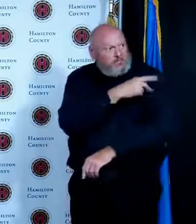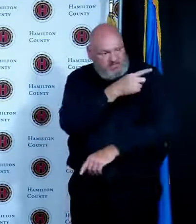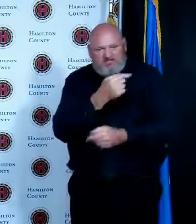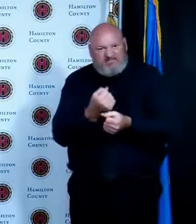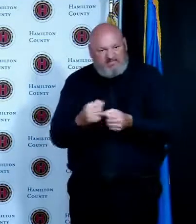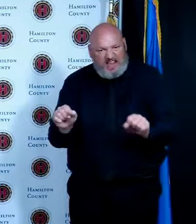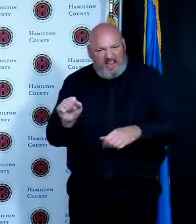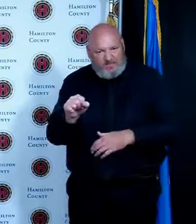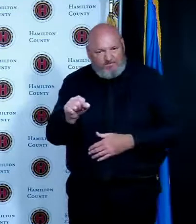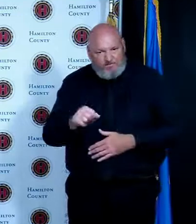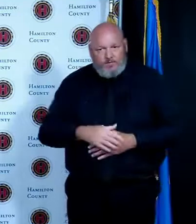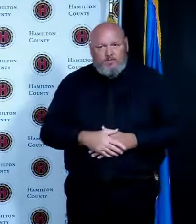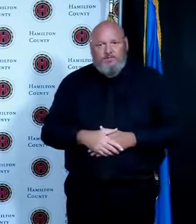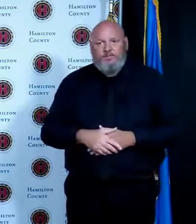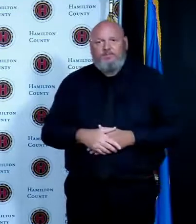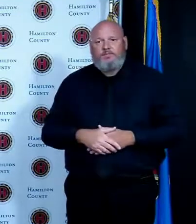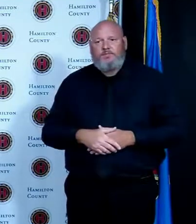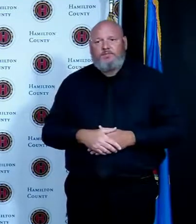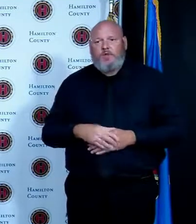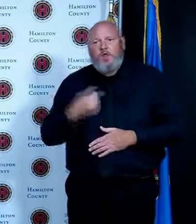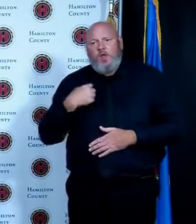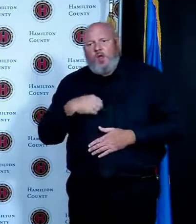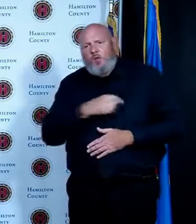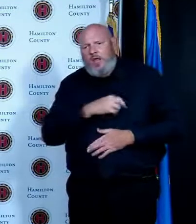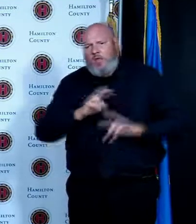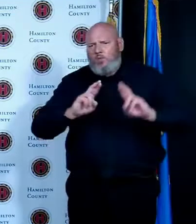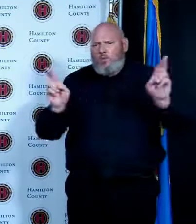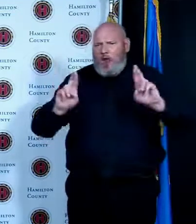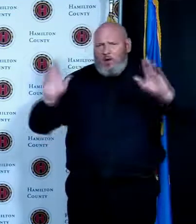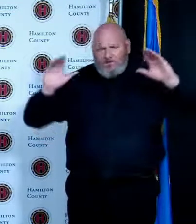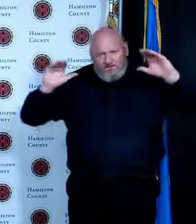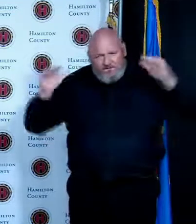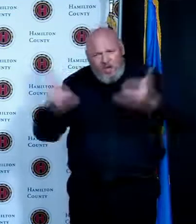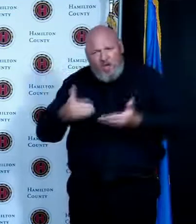uh and so um we are likely to focus on that uh next Wednesday